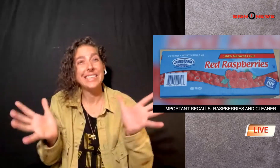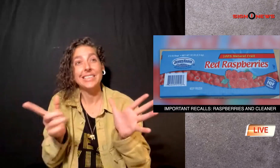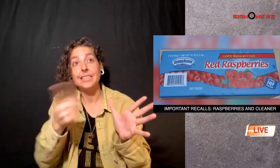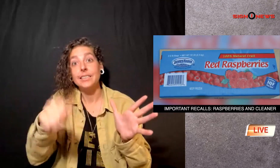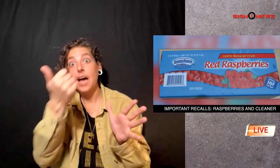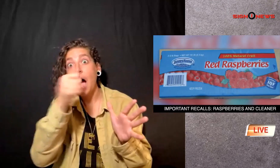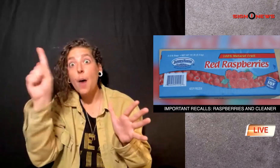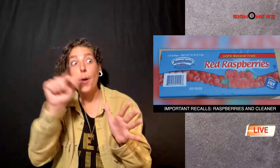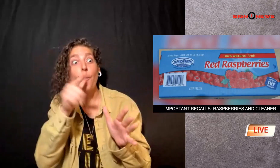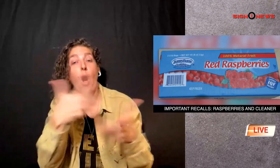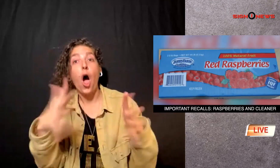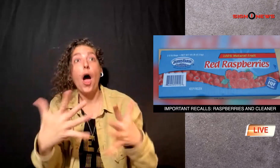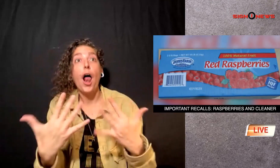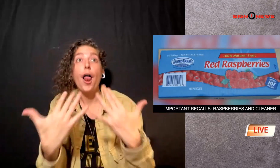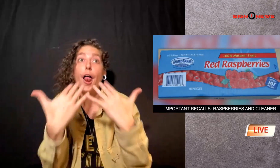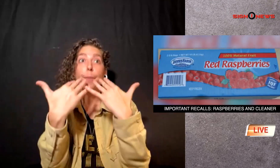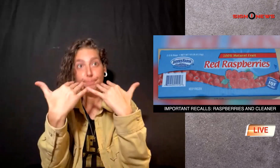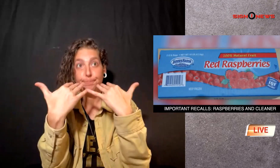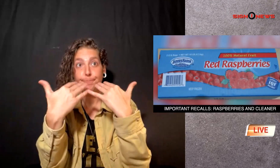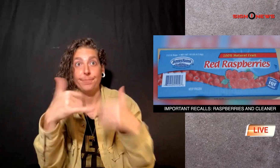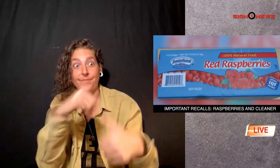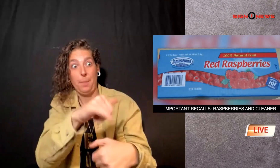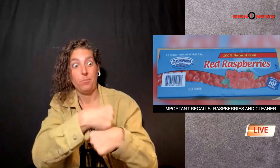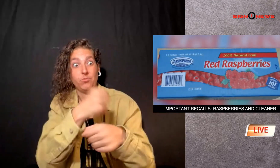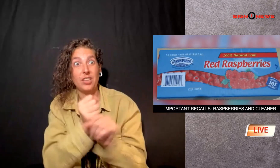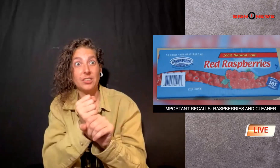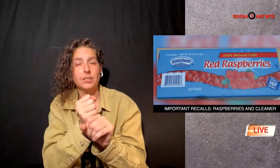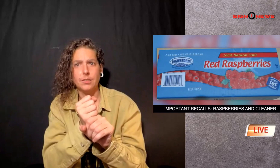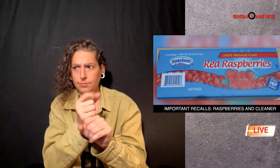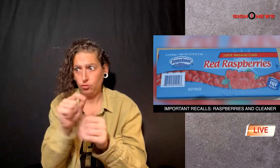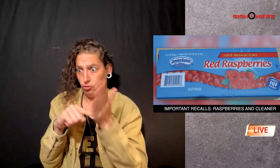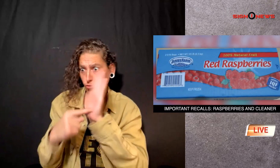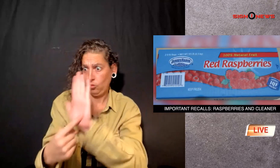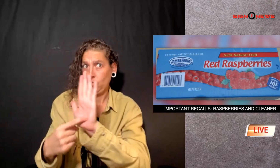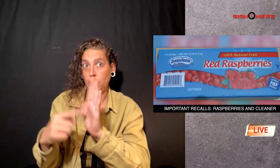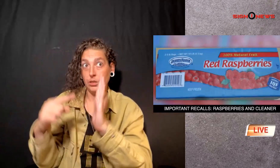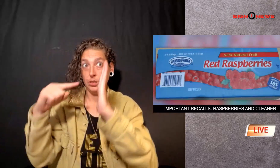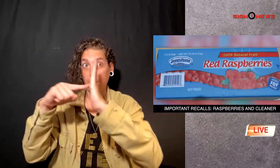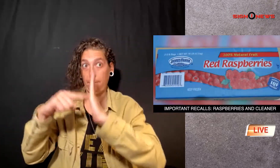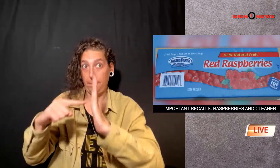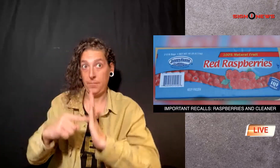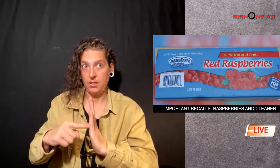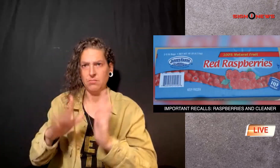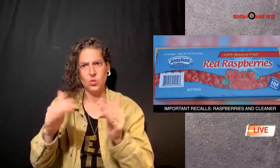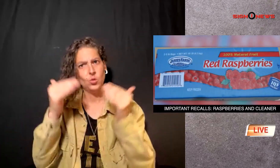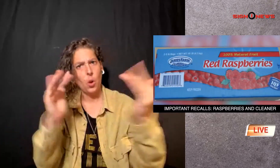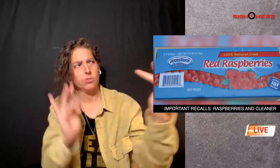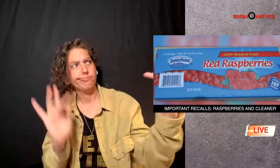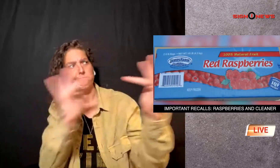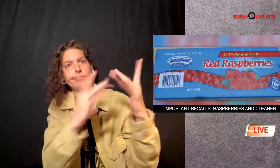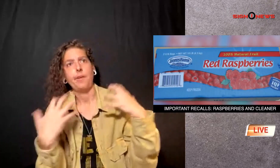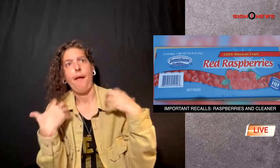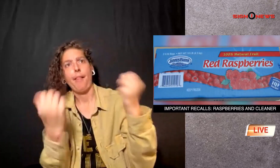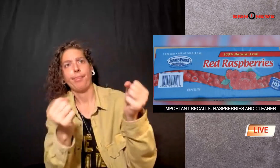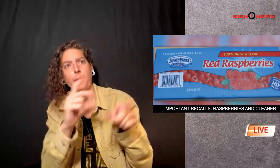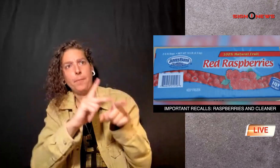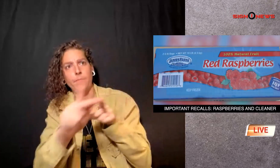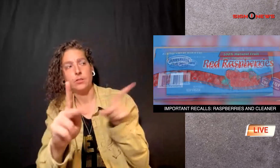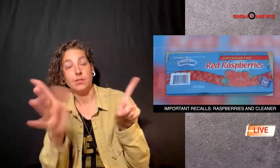urge anyone who may have consumed the product or show symptoms to contact a health professional